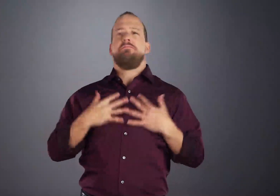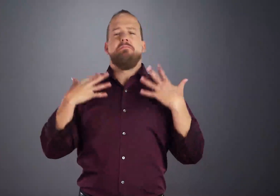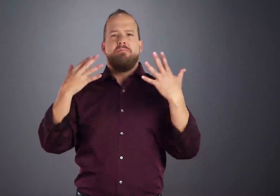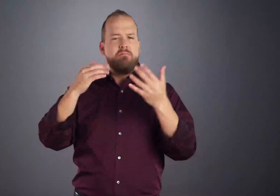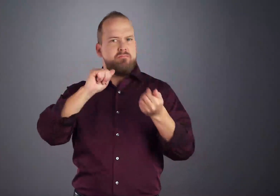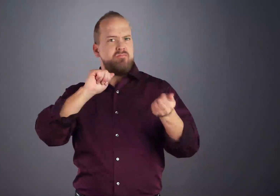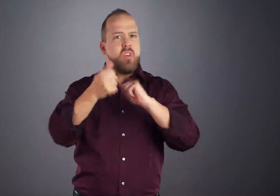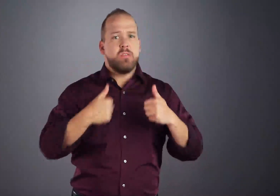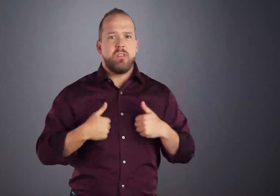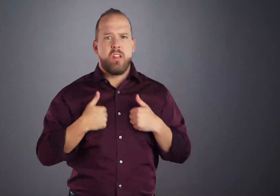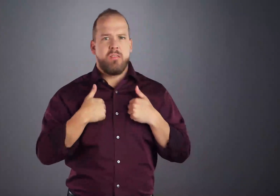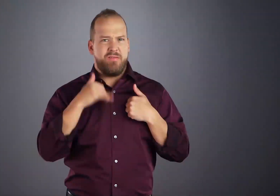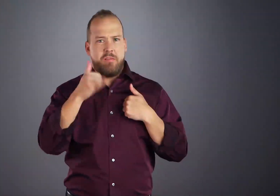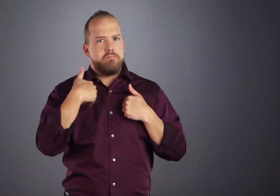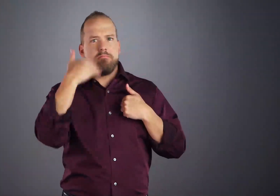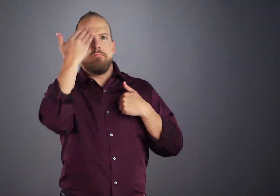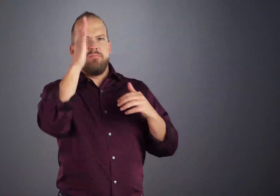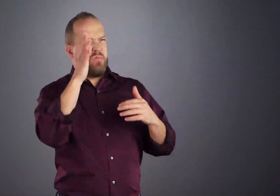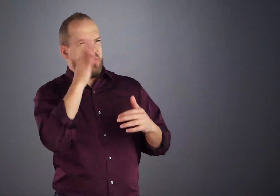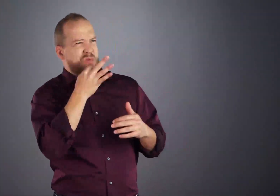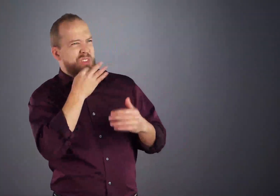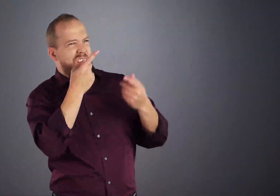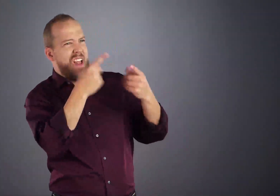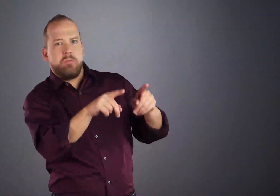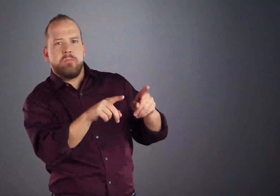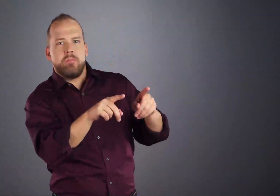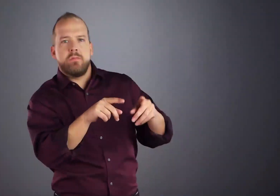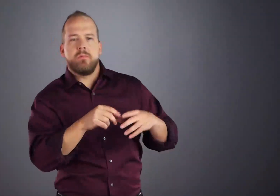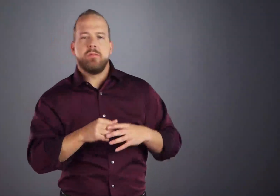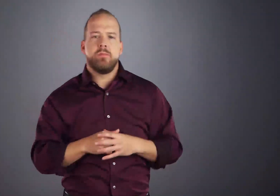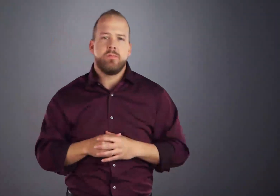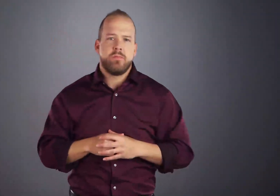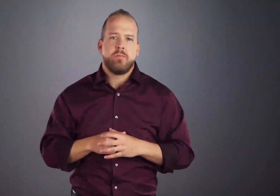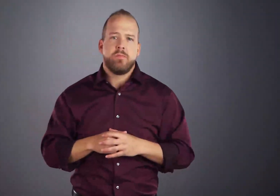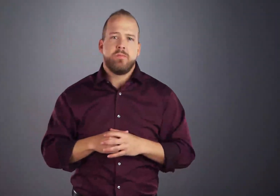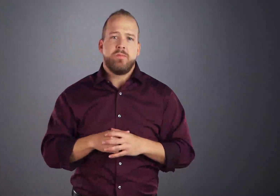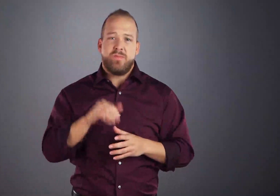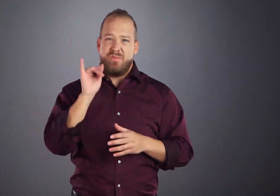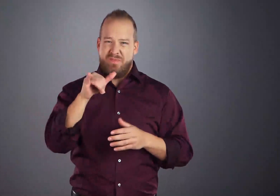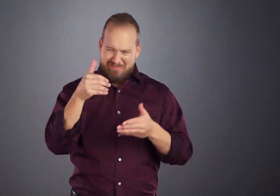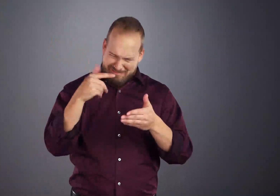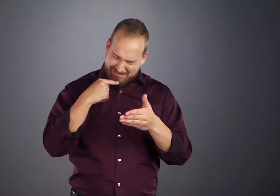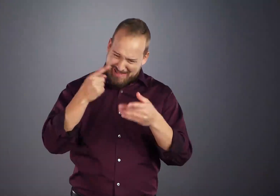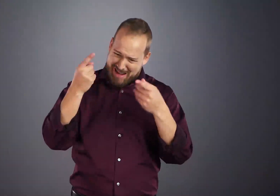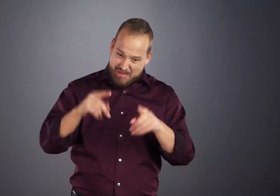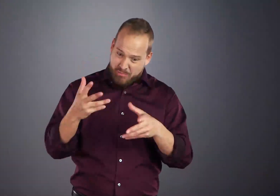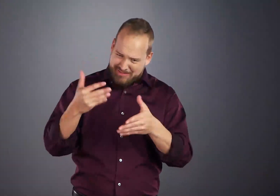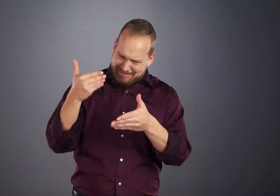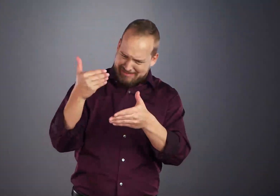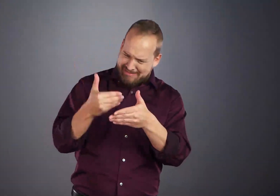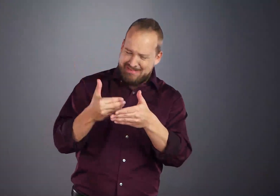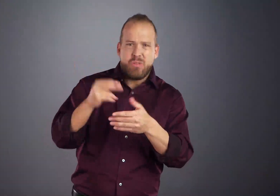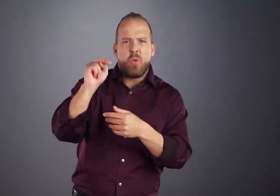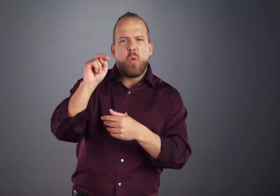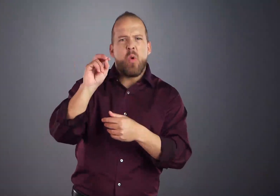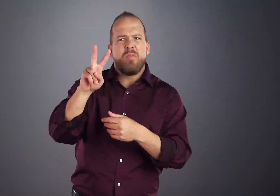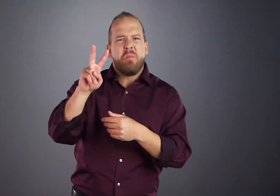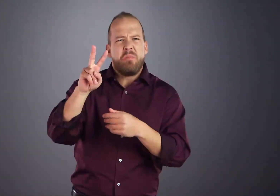I was to know happiness, peace, and usefulness, in a way of life that is incredibly more wonderful as time passes.